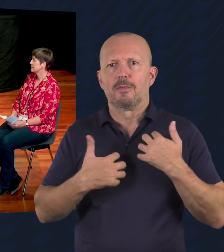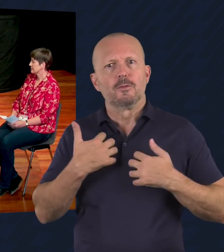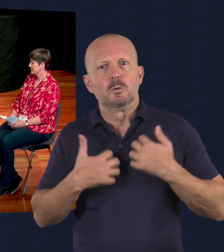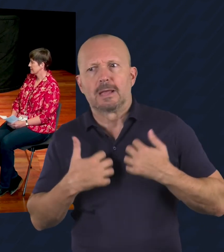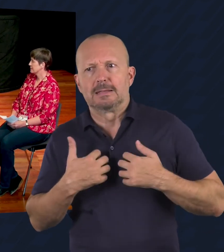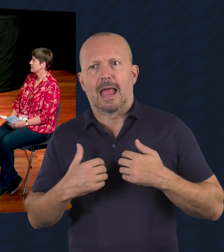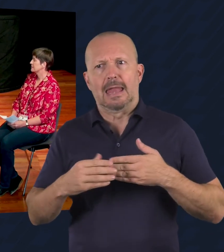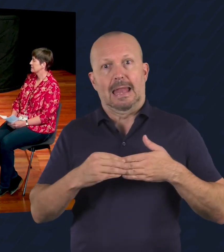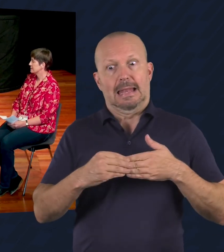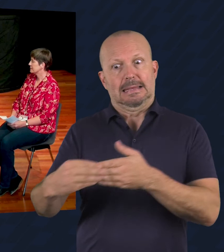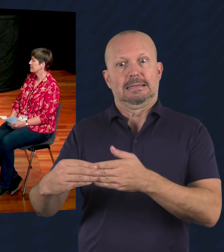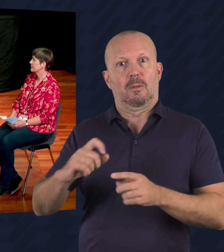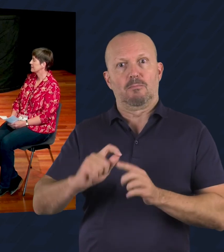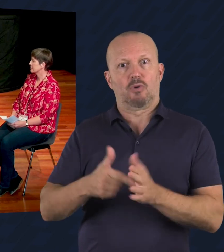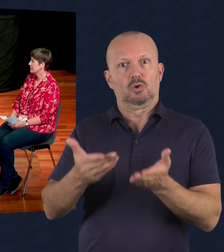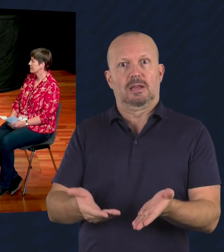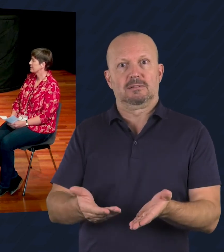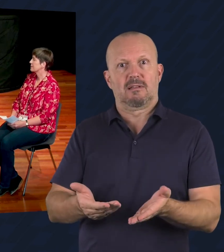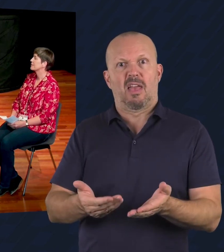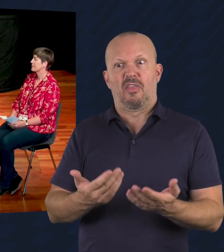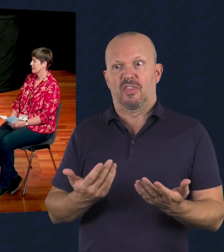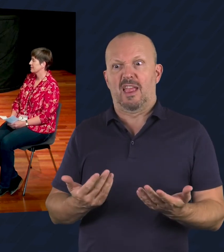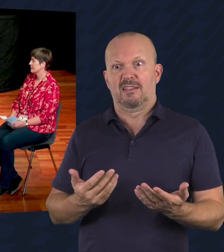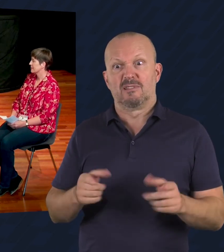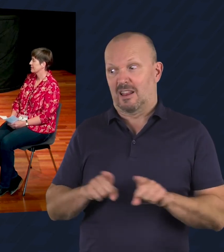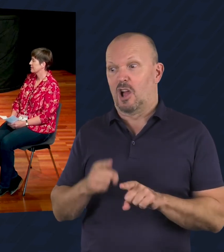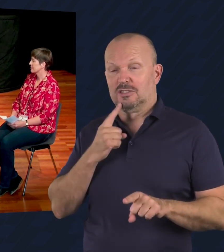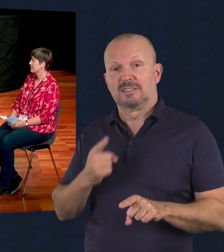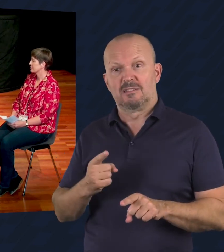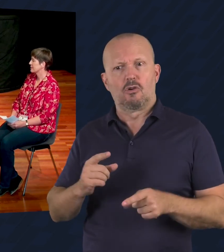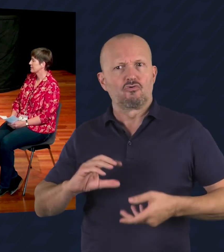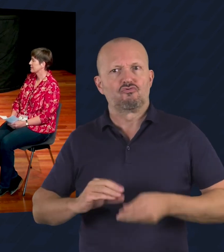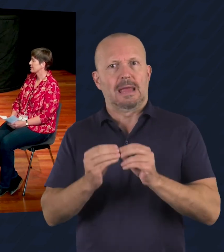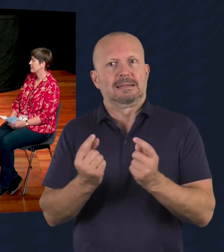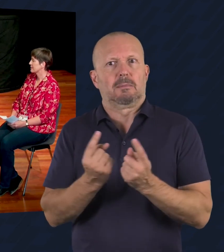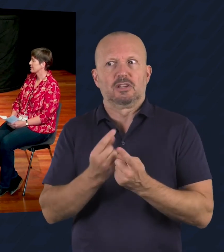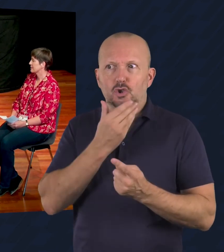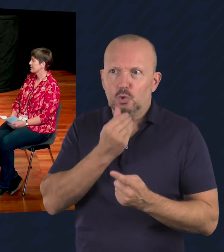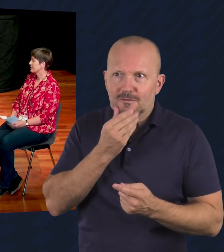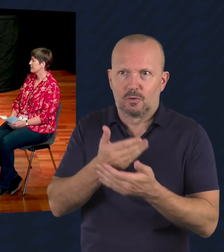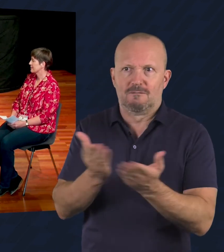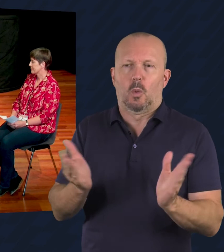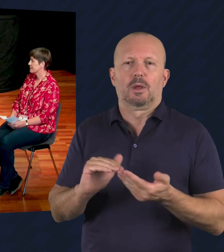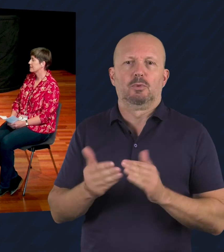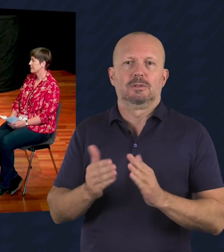being really enthused and excited and leading the project. And then as, as Izzy said, creating something that's actually useful for the community.